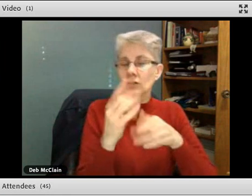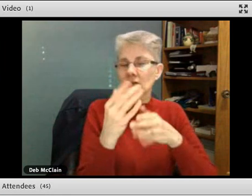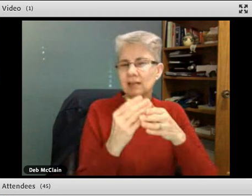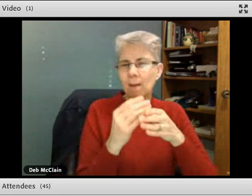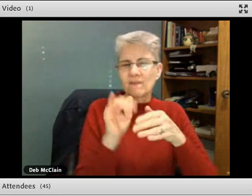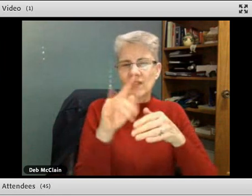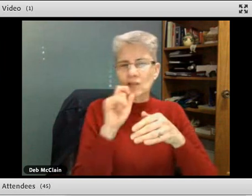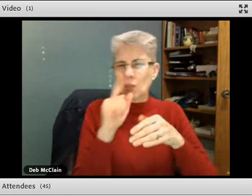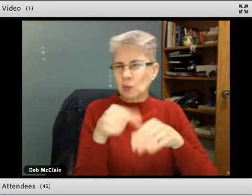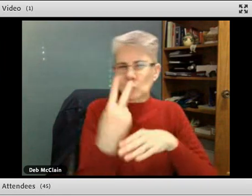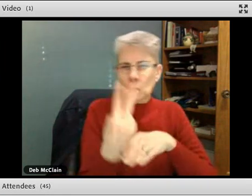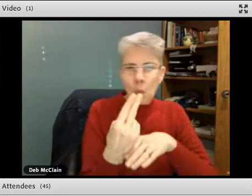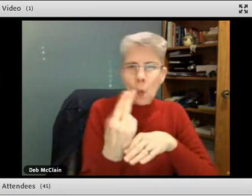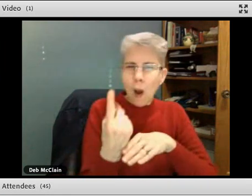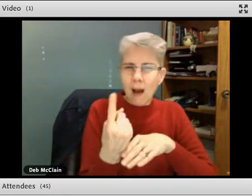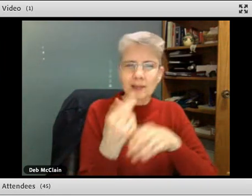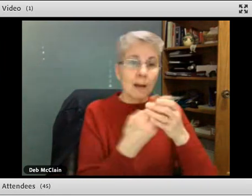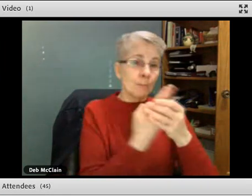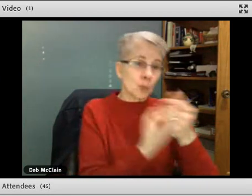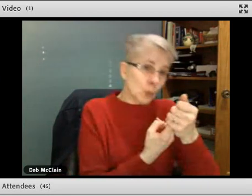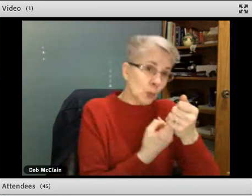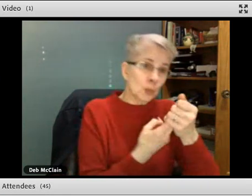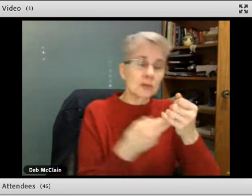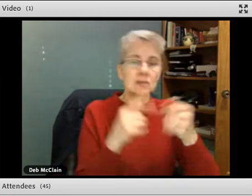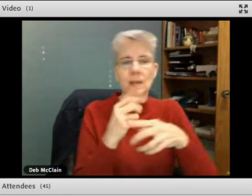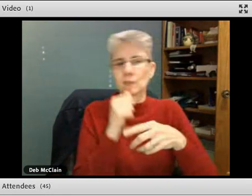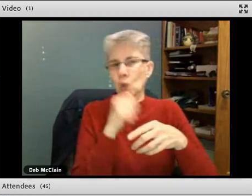Some fields don't use the indicators at all. So, this 925 field,